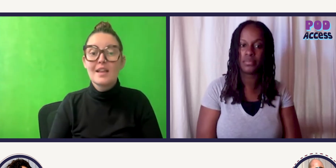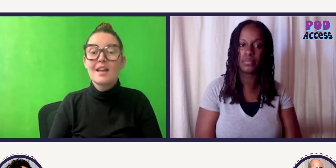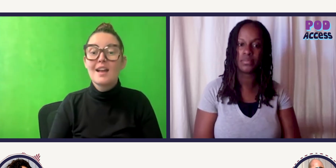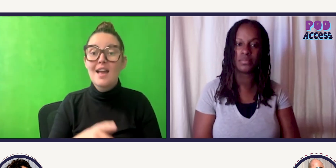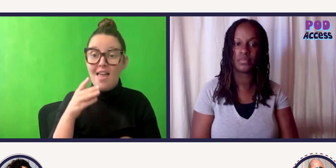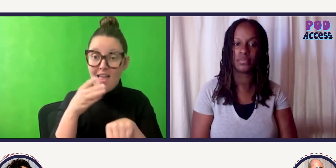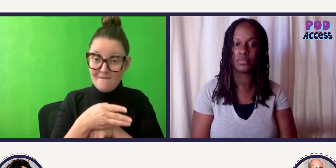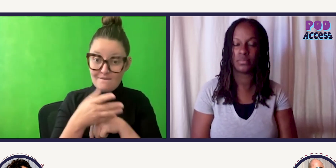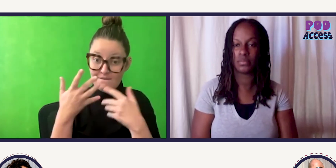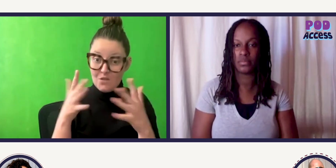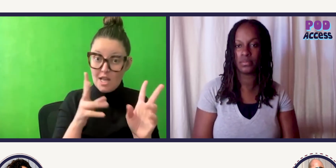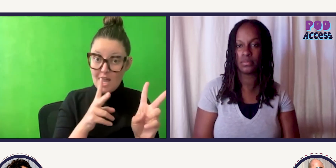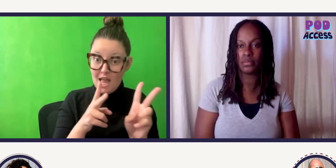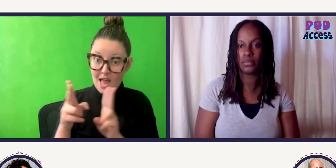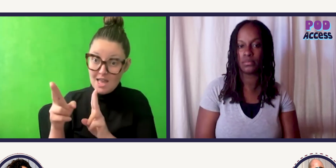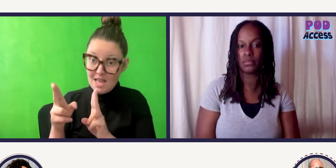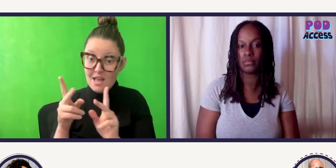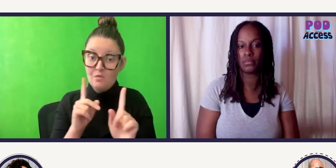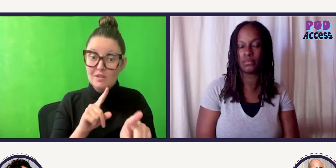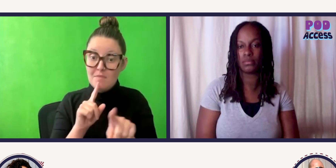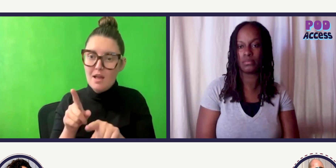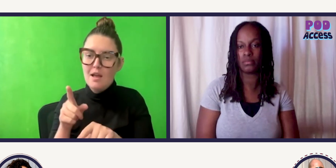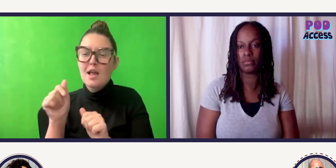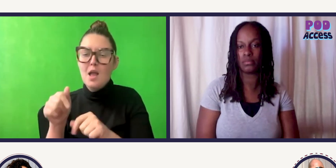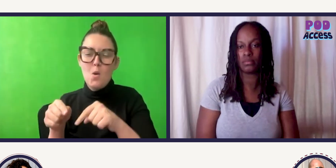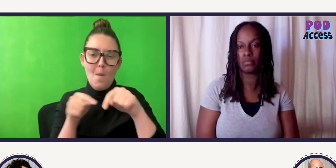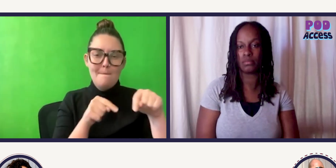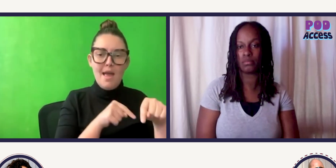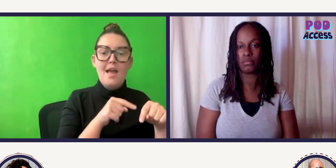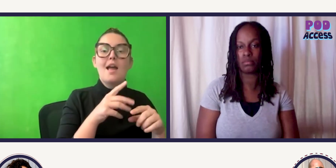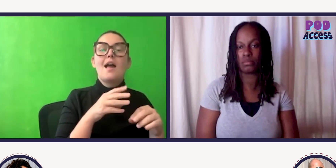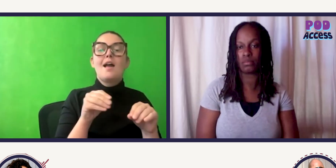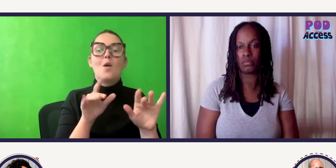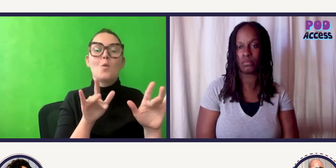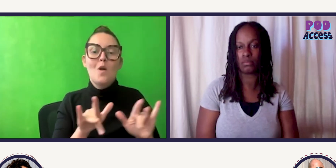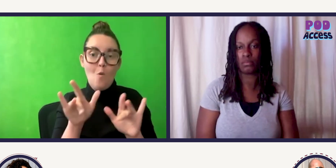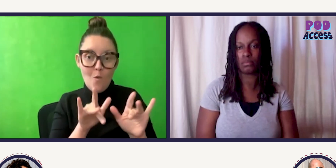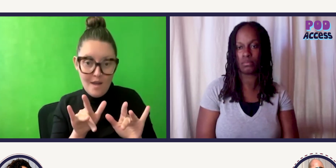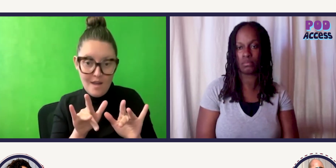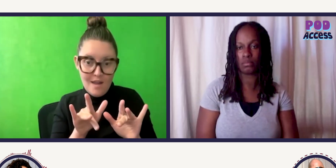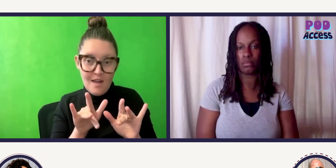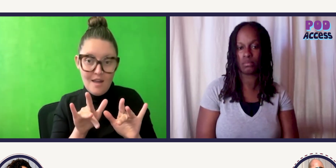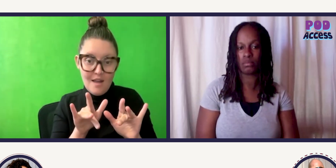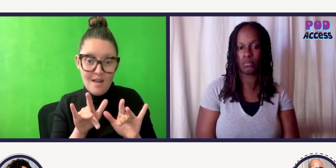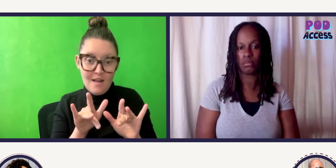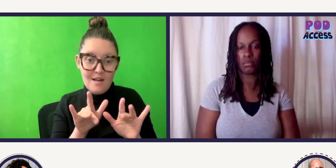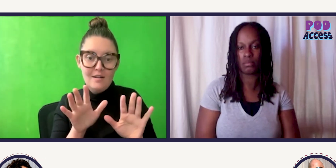After you edit the responses, you can go back and record an introduction to each response, or even rerecord your questions.